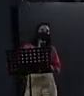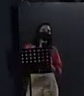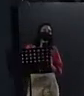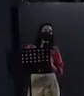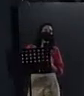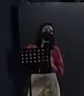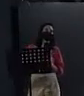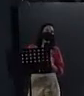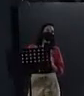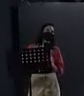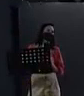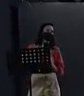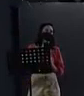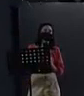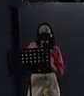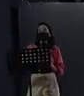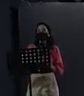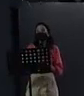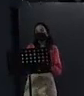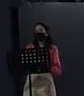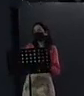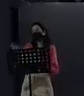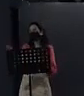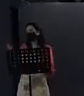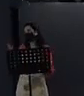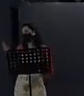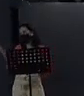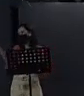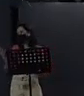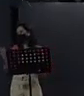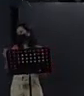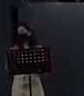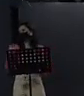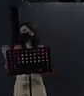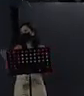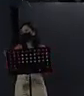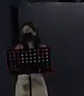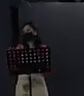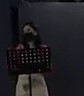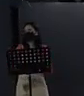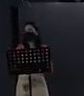think are the best to reach a greater number of women and to be able to make